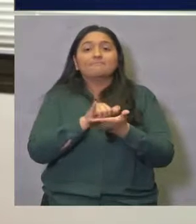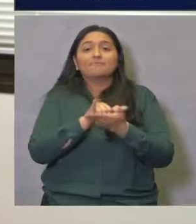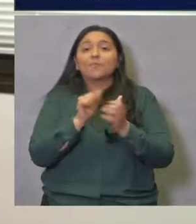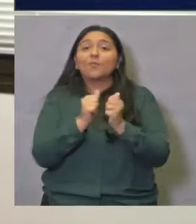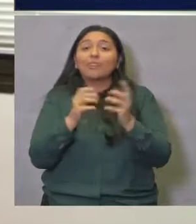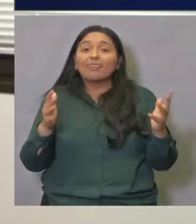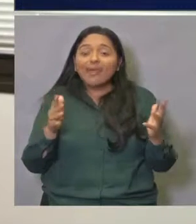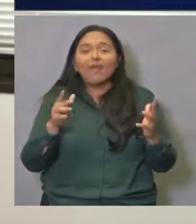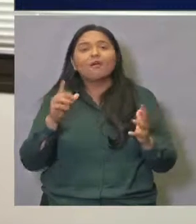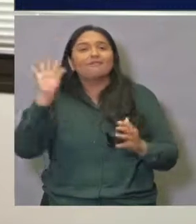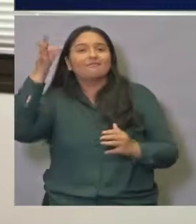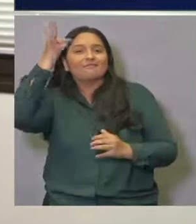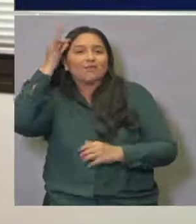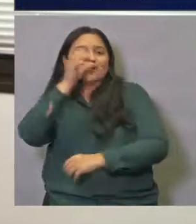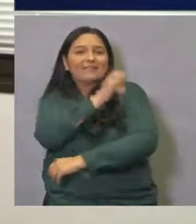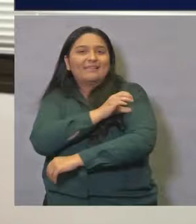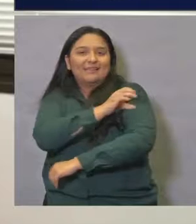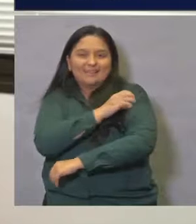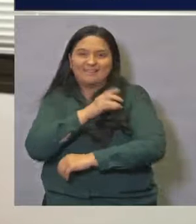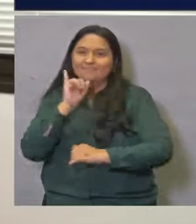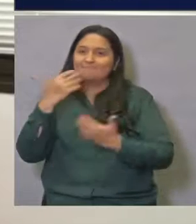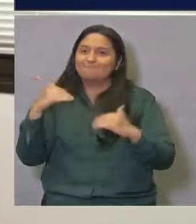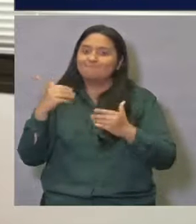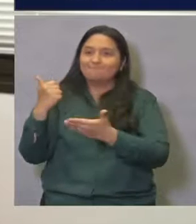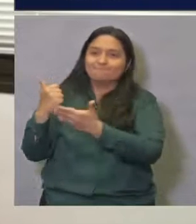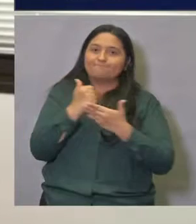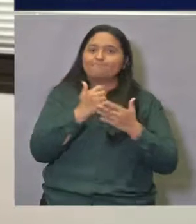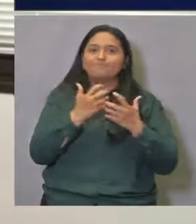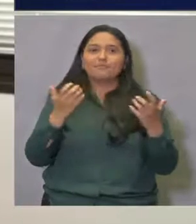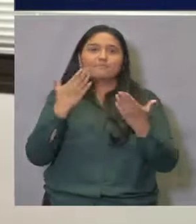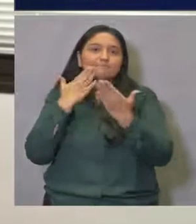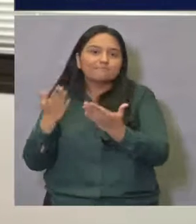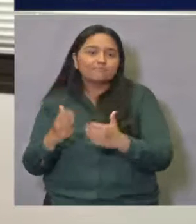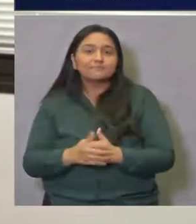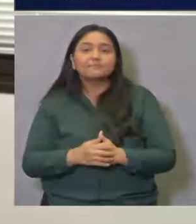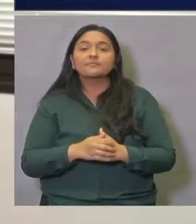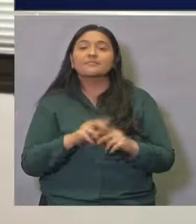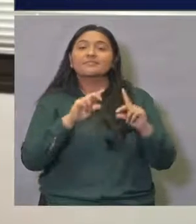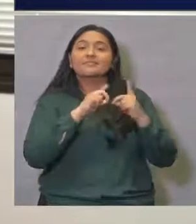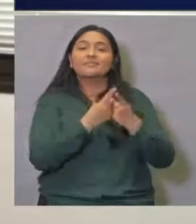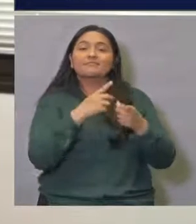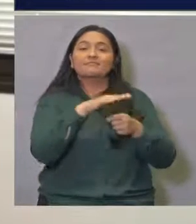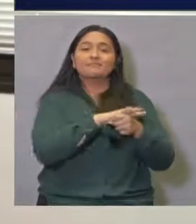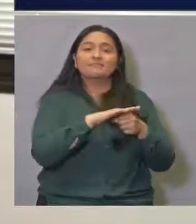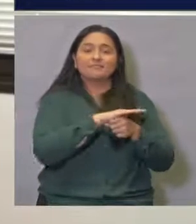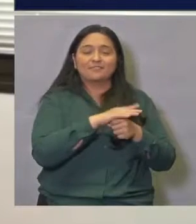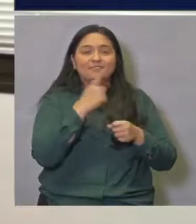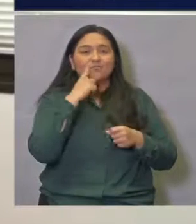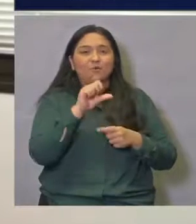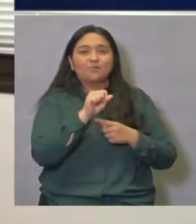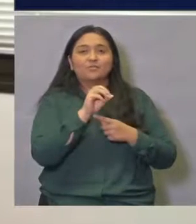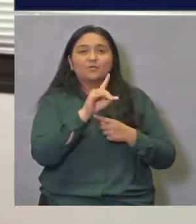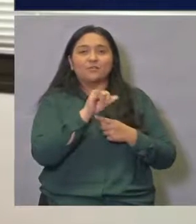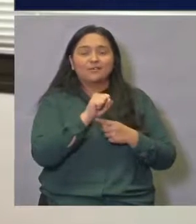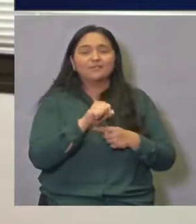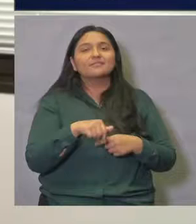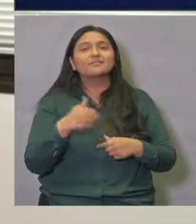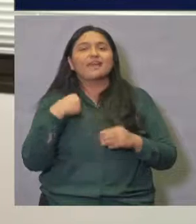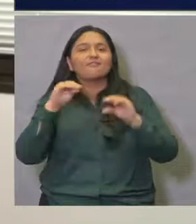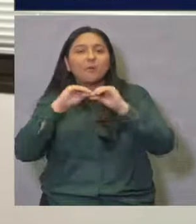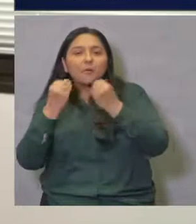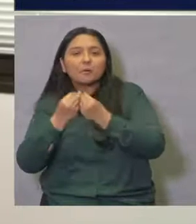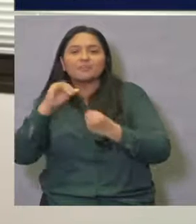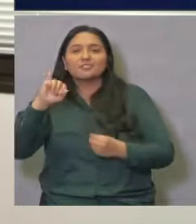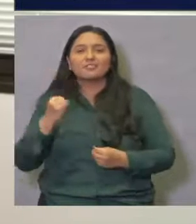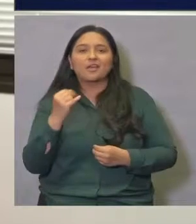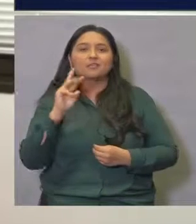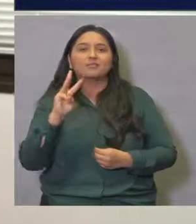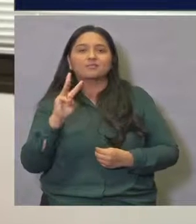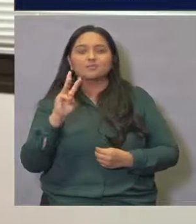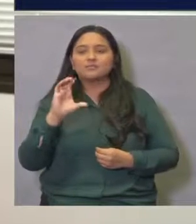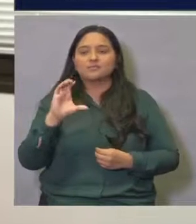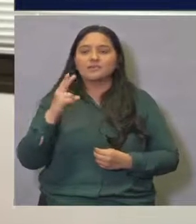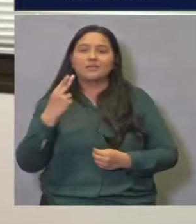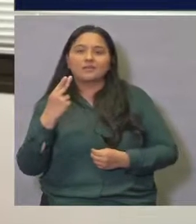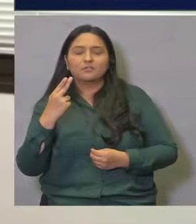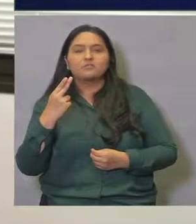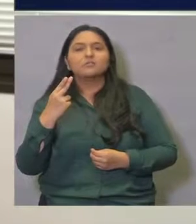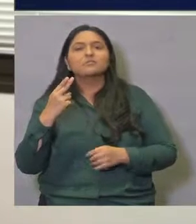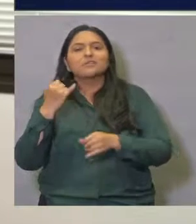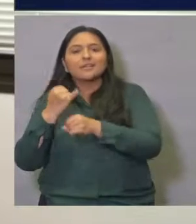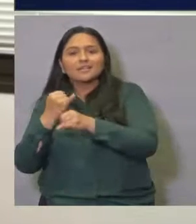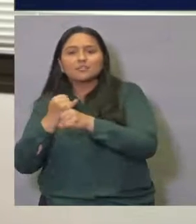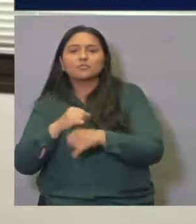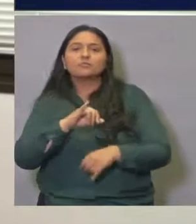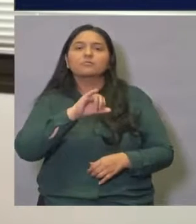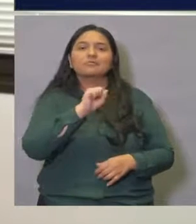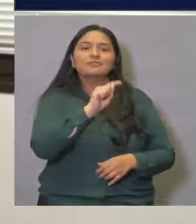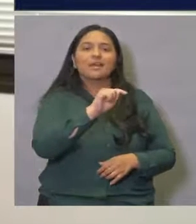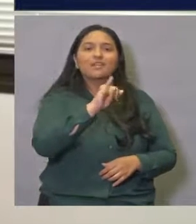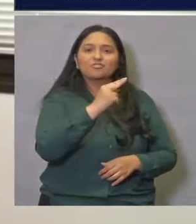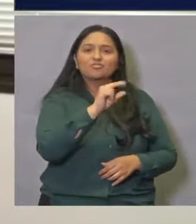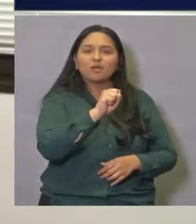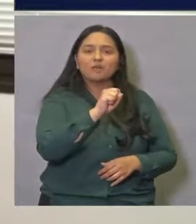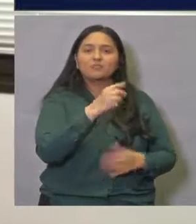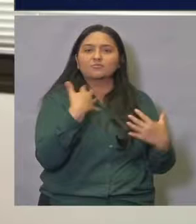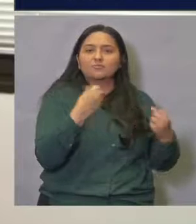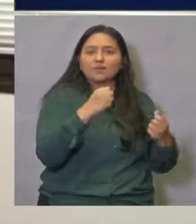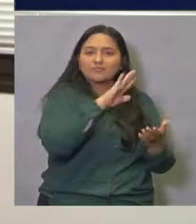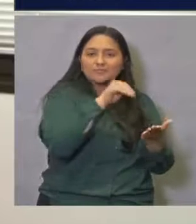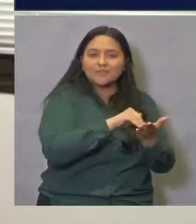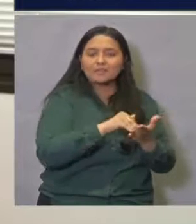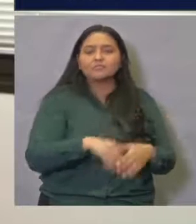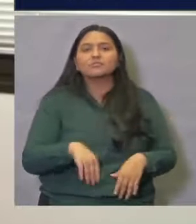PARAASEGURAR QUE LA EQUIDAD DE